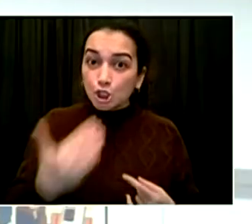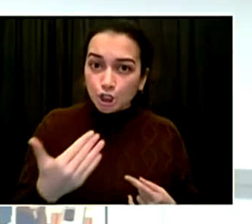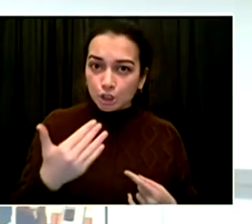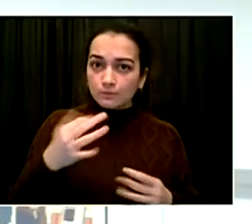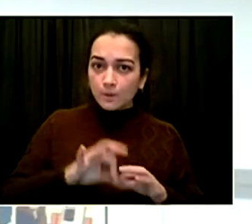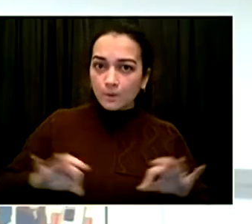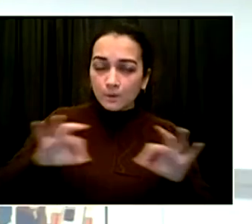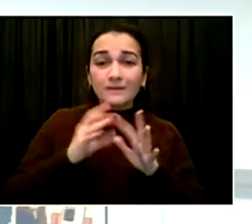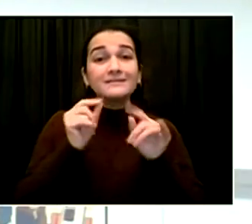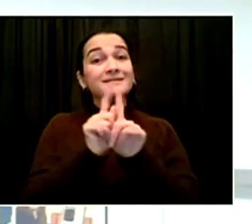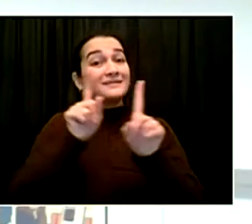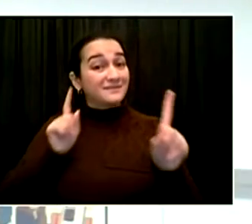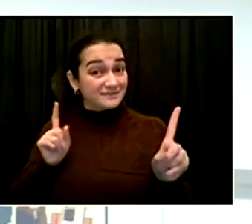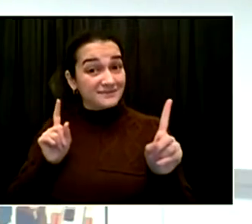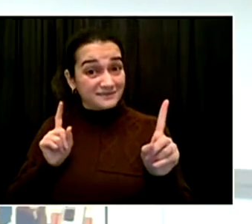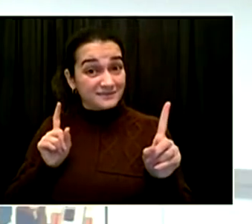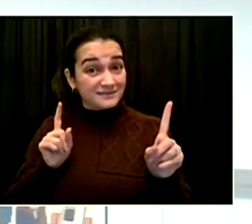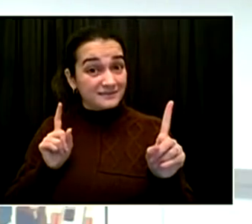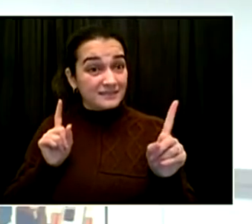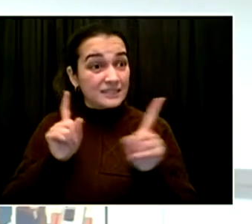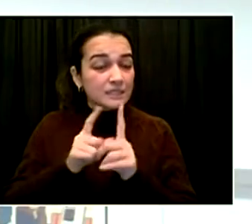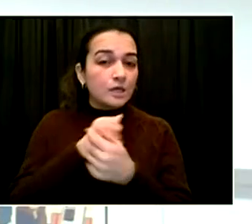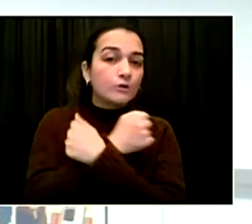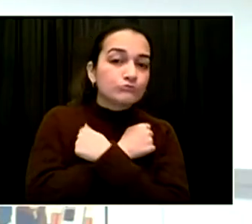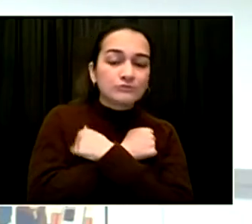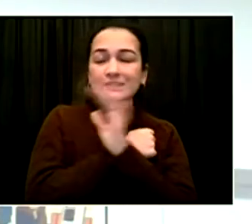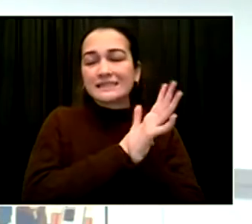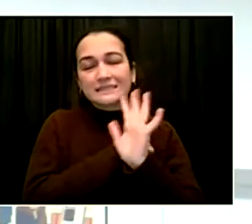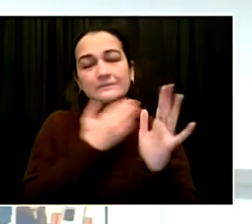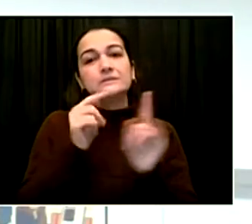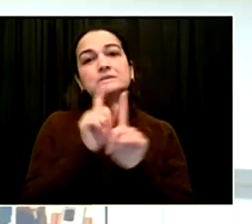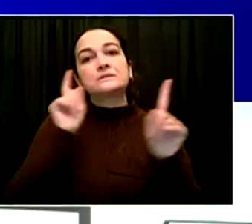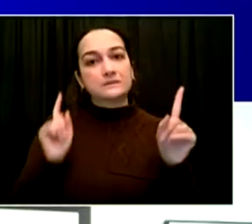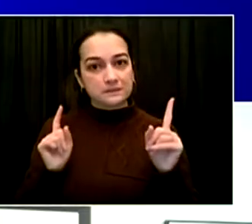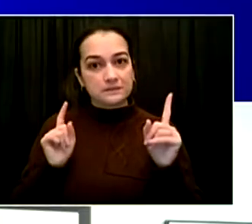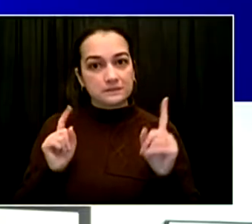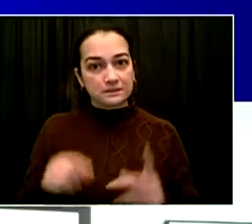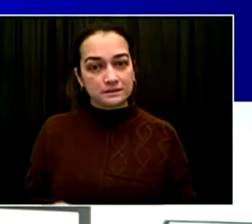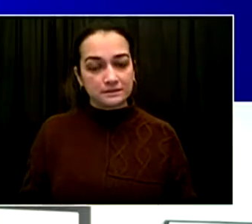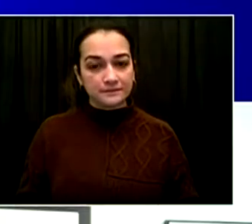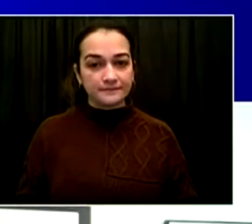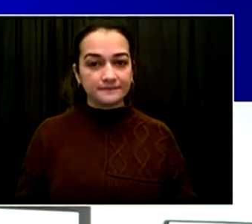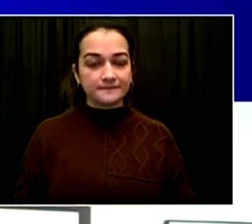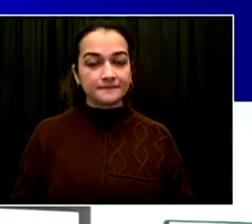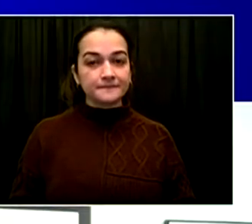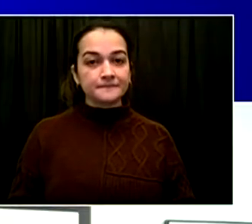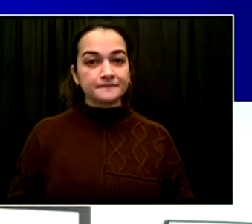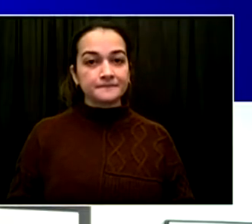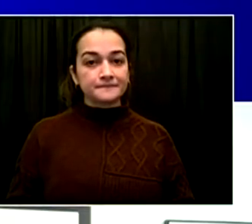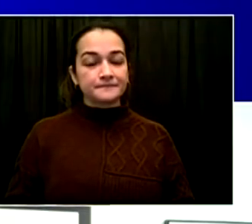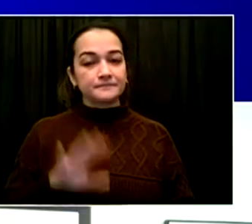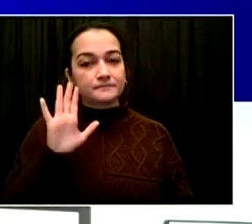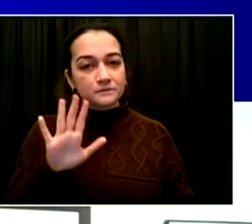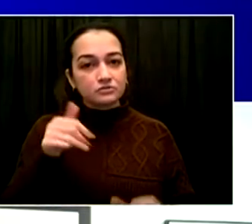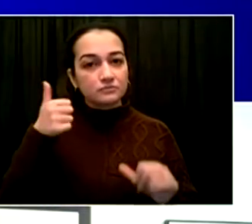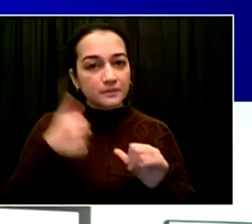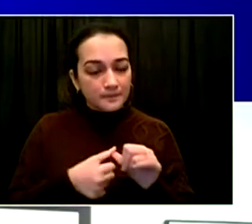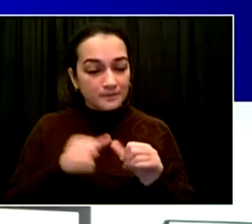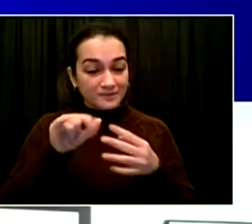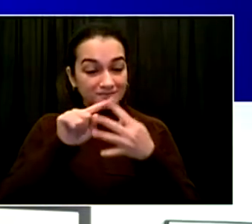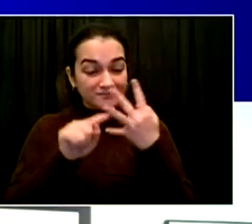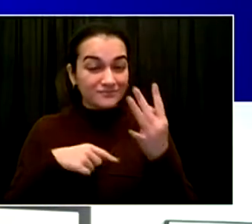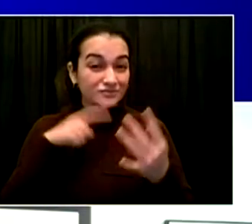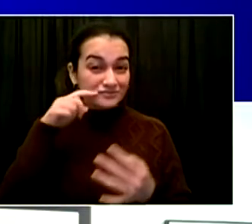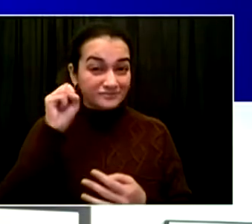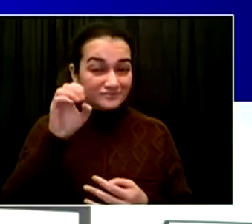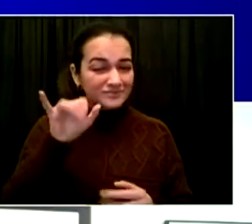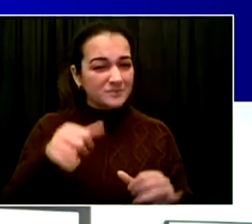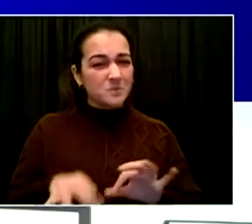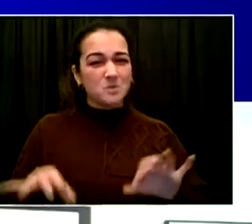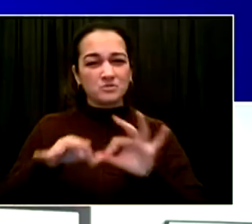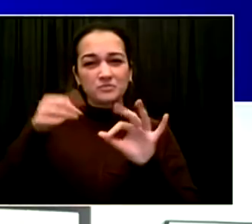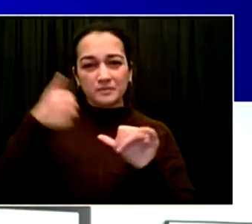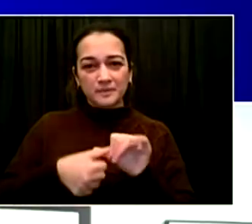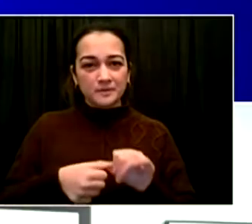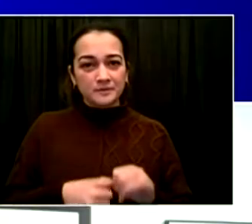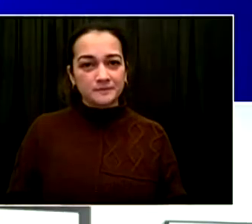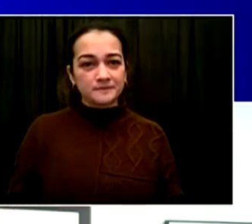CERTAIN CASES AND THAT'S WHAT